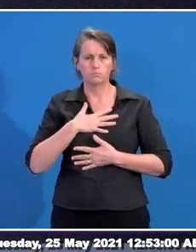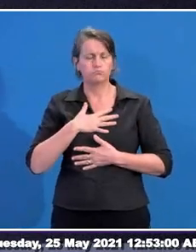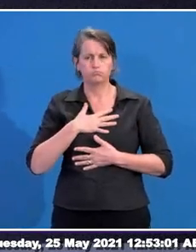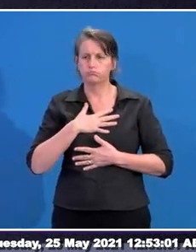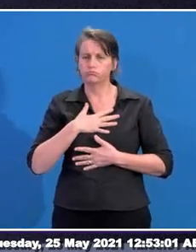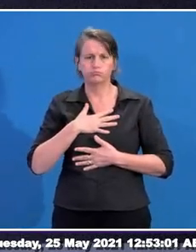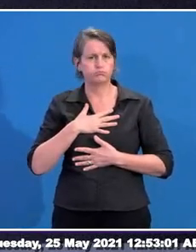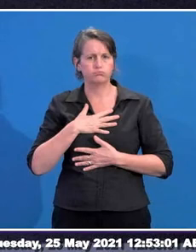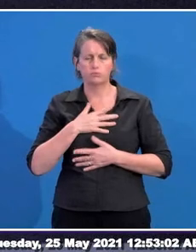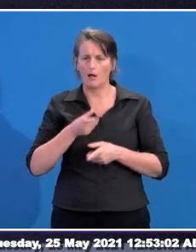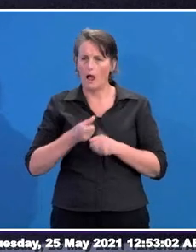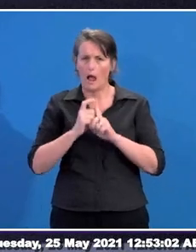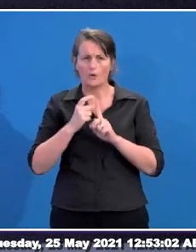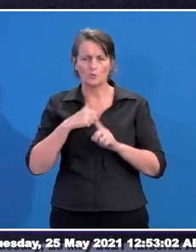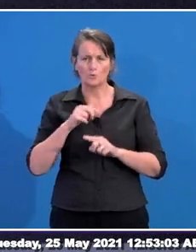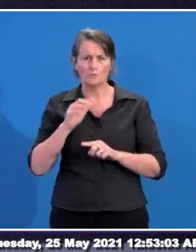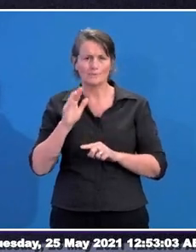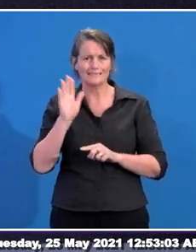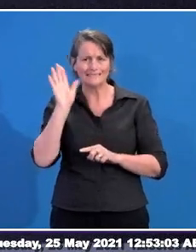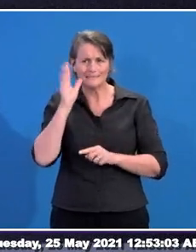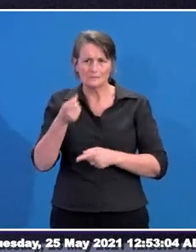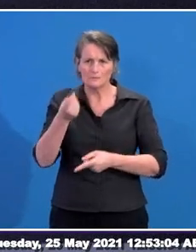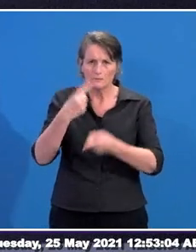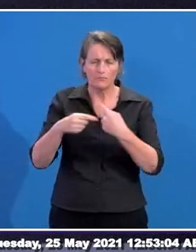I wanted to get up and say something.